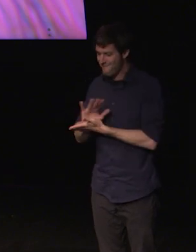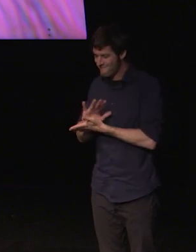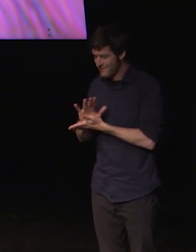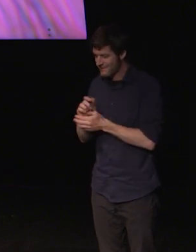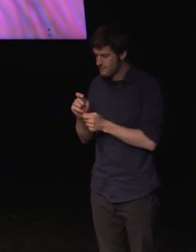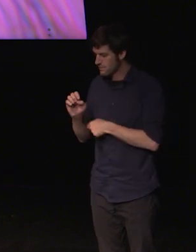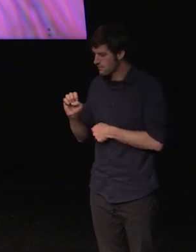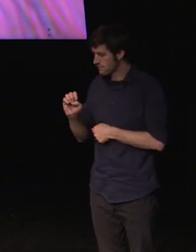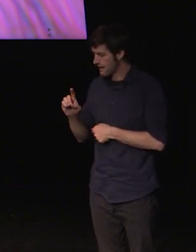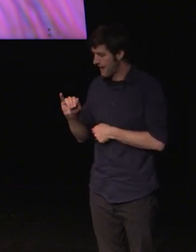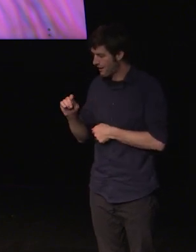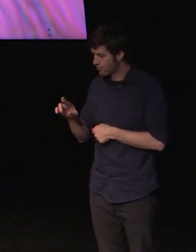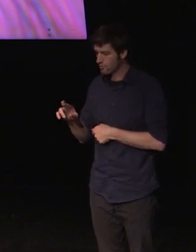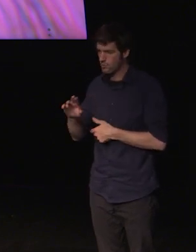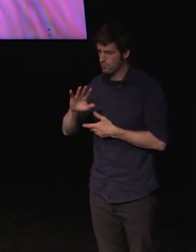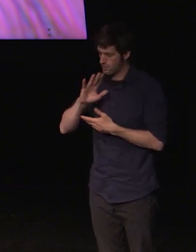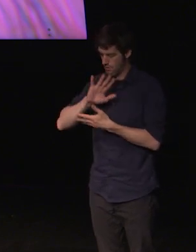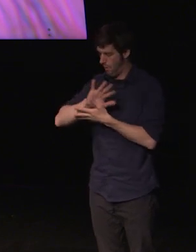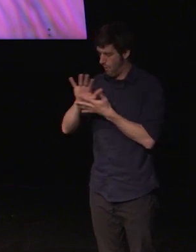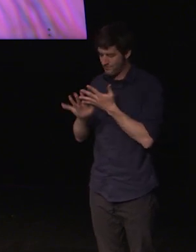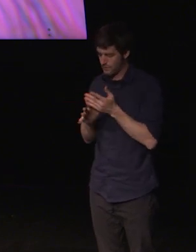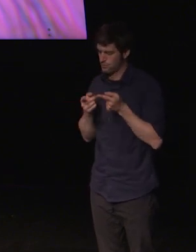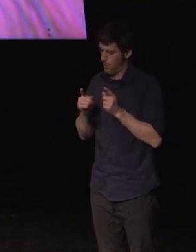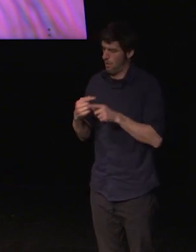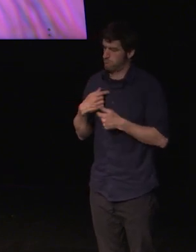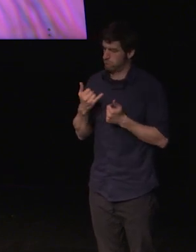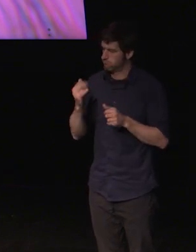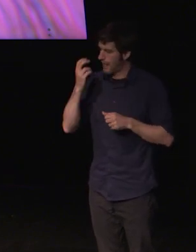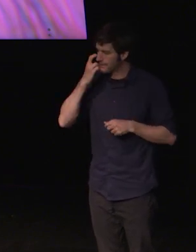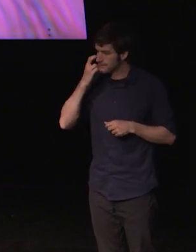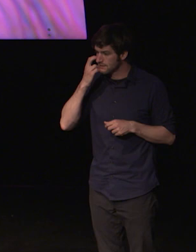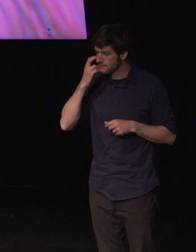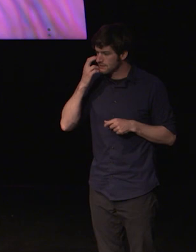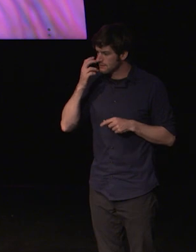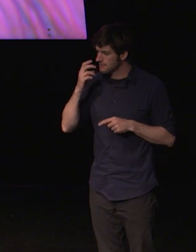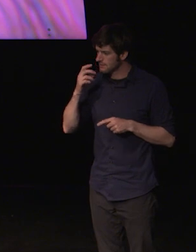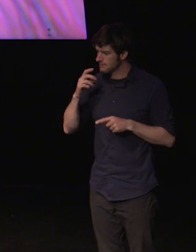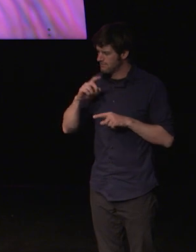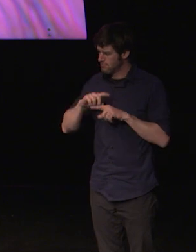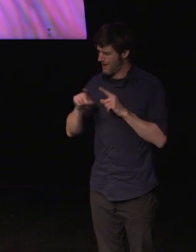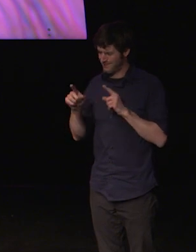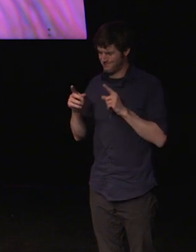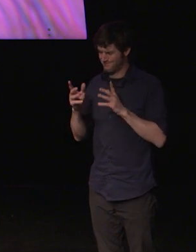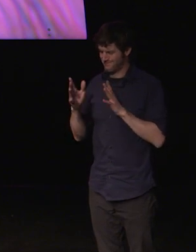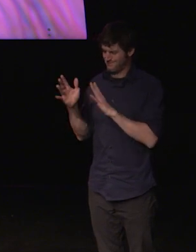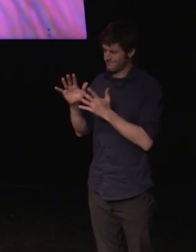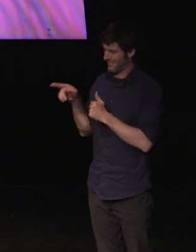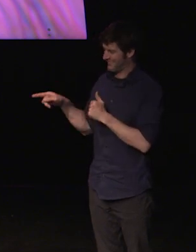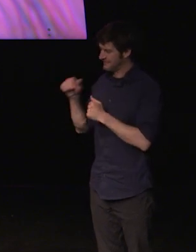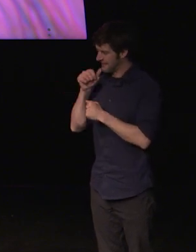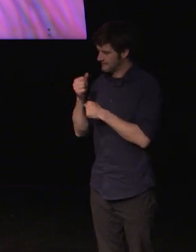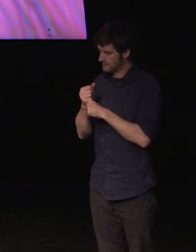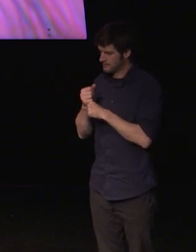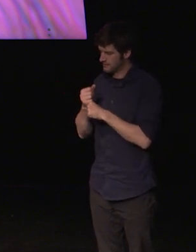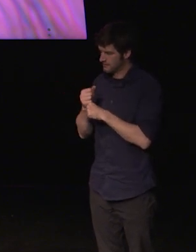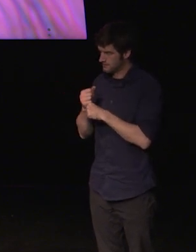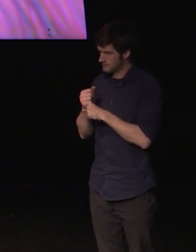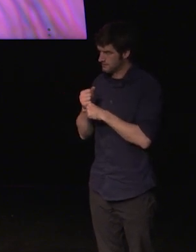But that doesn't necessarily make me who I am. Like it's not usually... Sort of the vision that I have